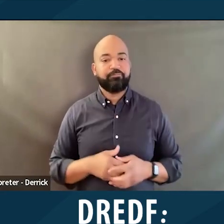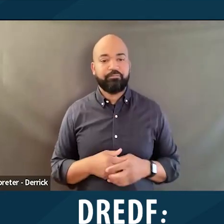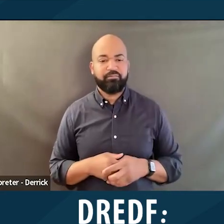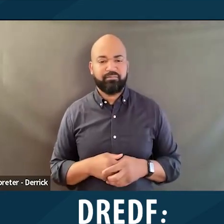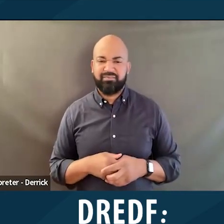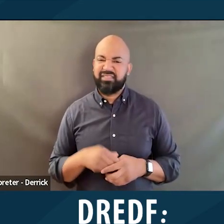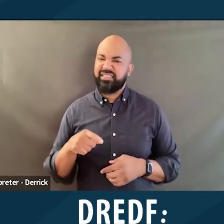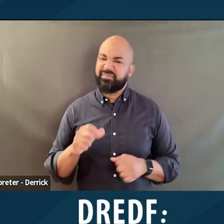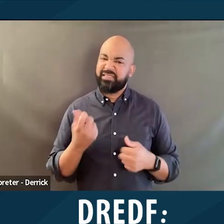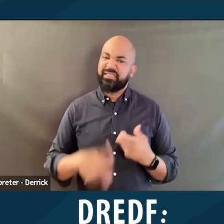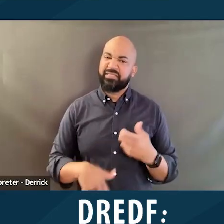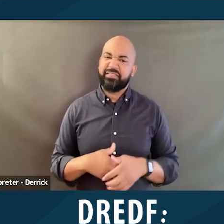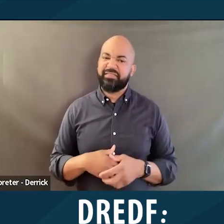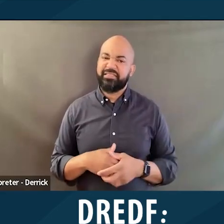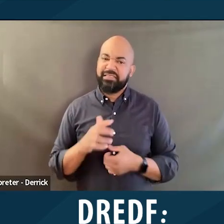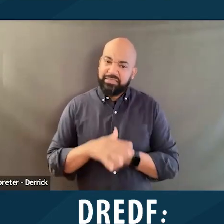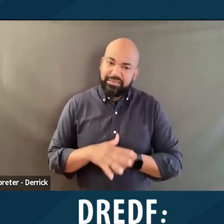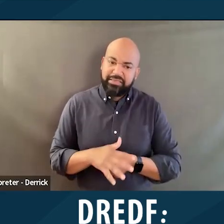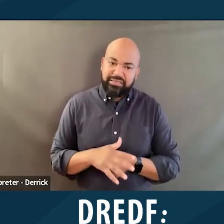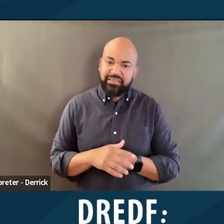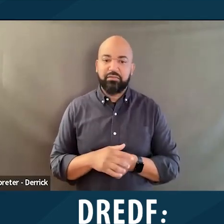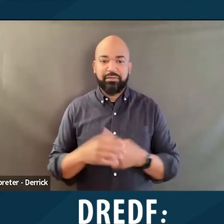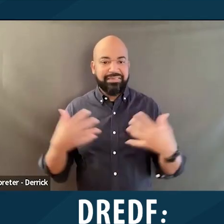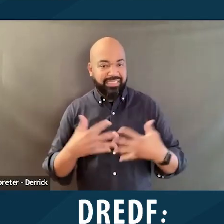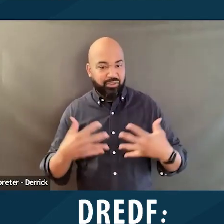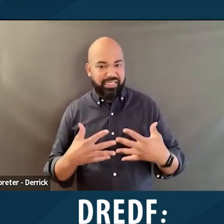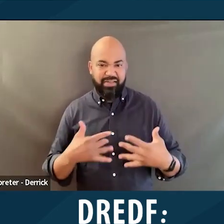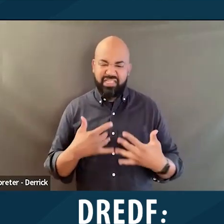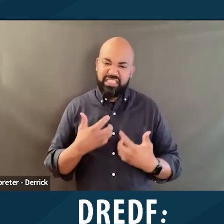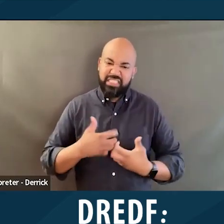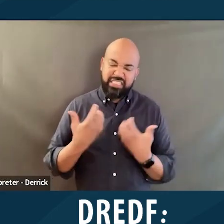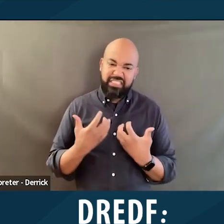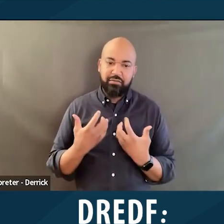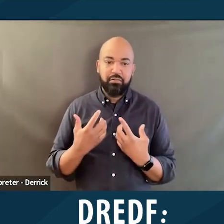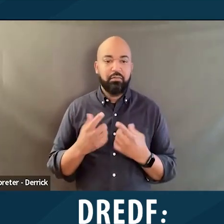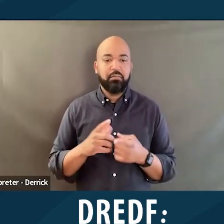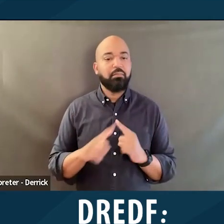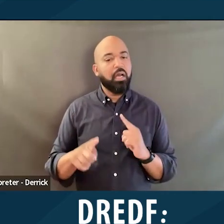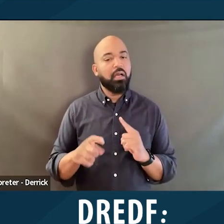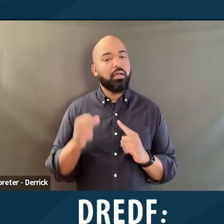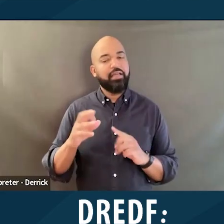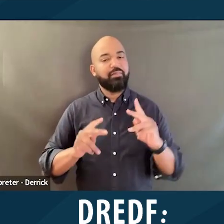group to work with locally can build your strength and help sort of smooth out some